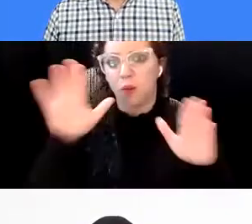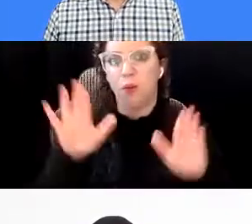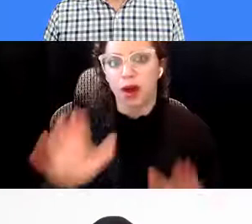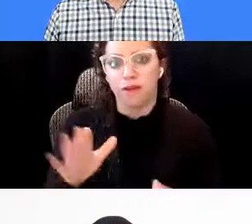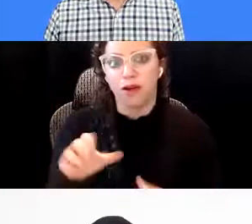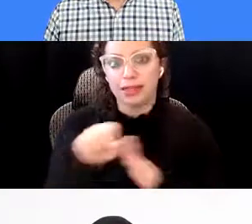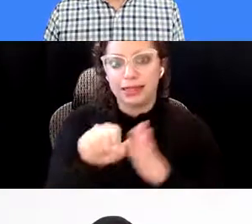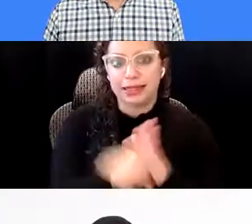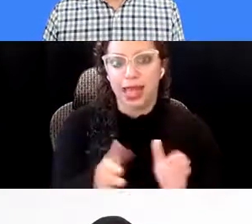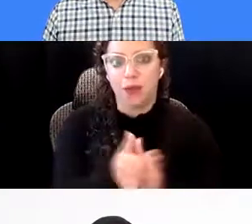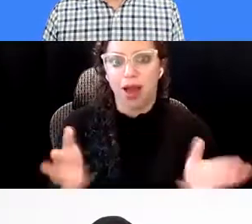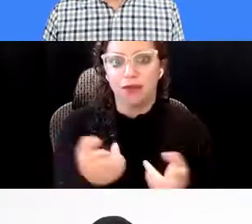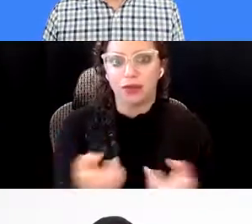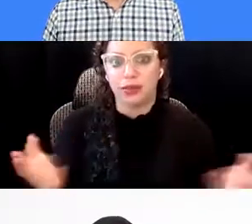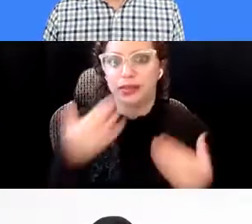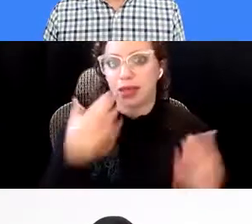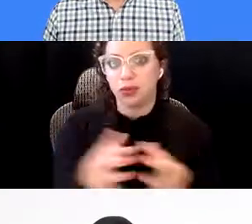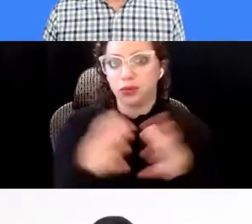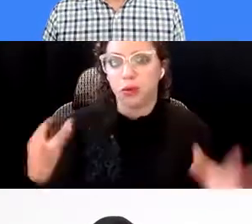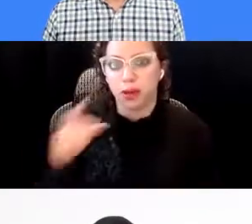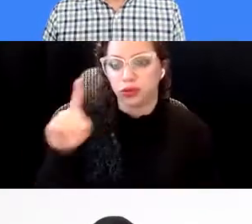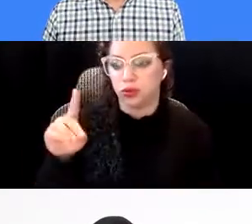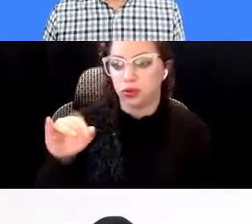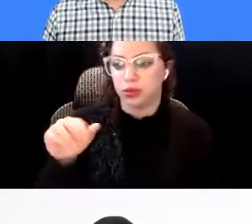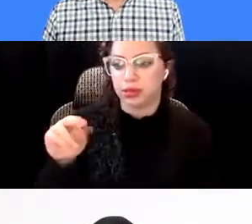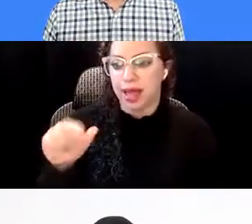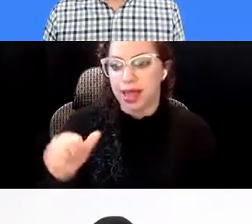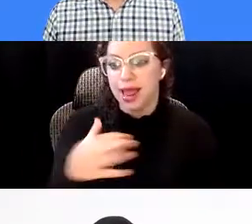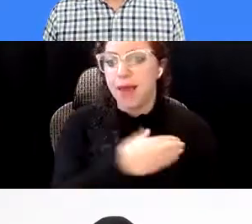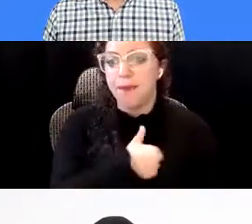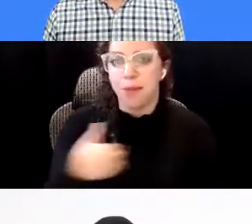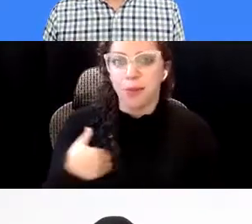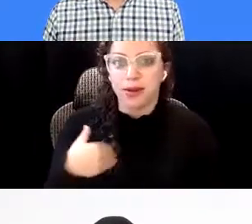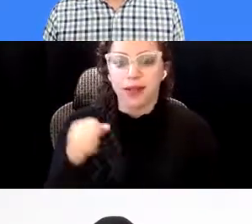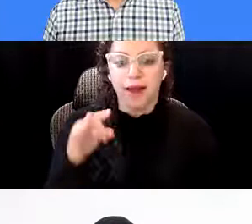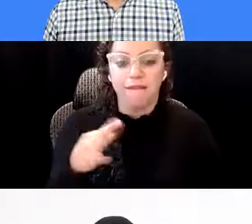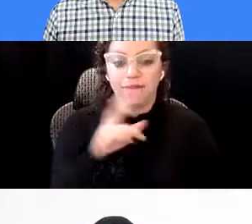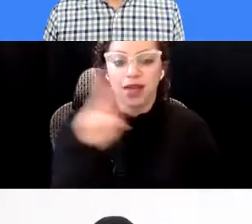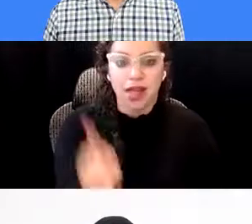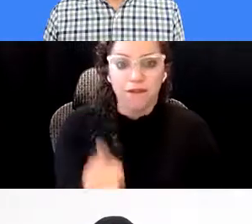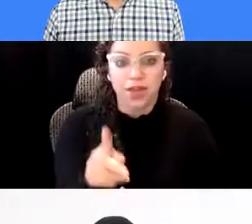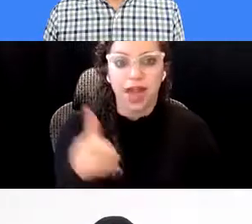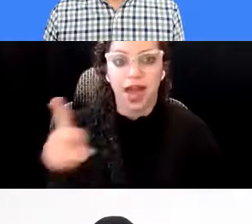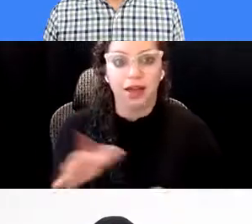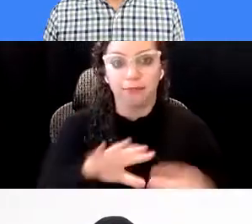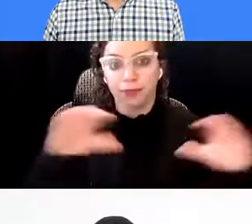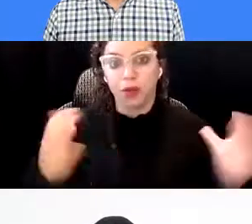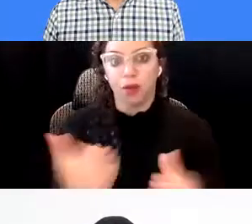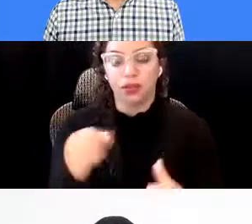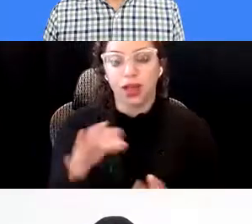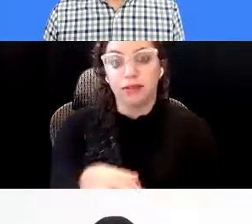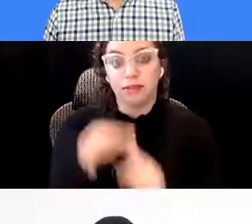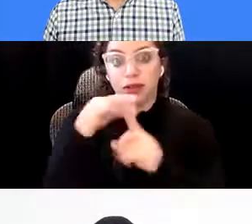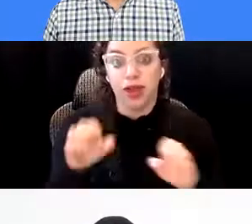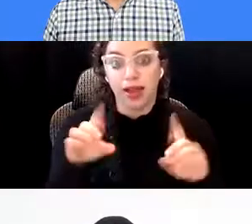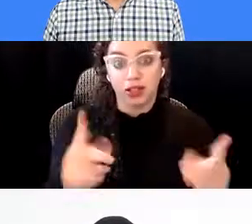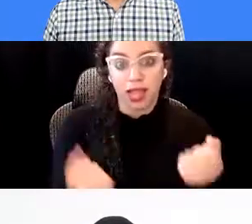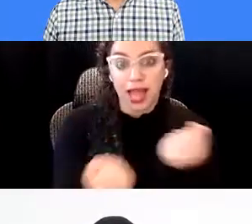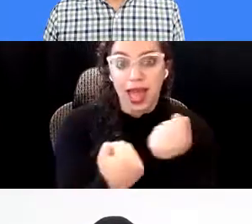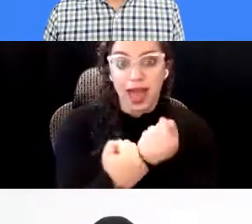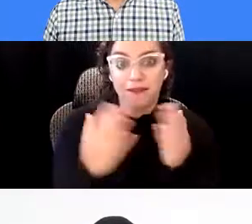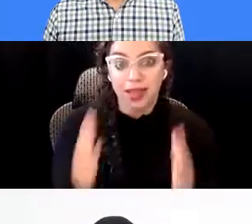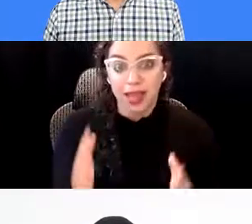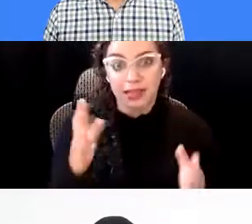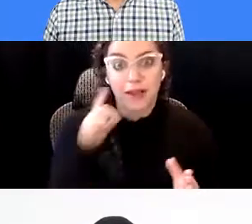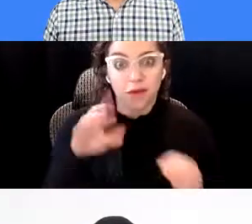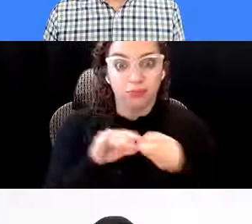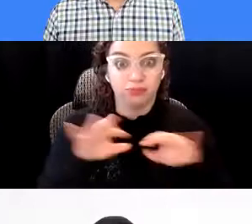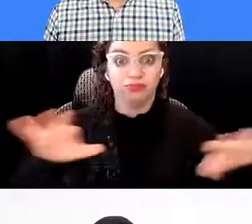So thank you so much to Diane and to members of our Philadelphia Coalition of Special Education Advocates for getting the word out about today's presentation.